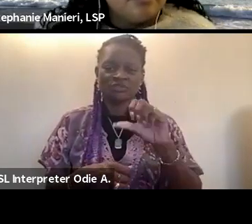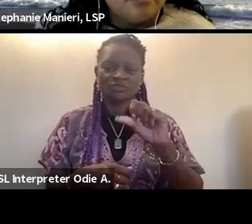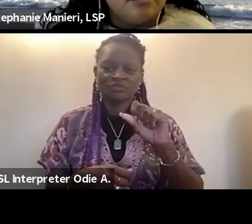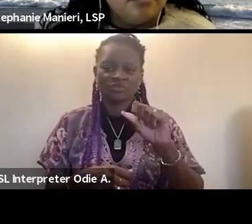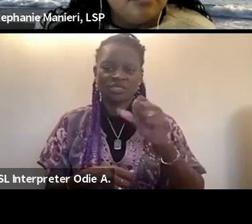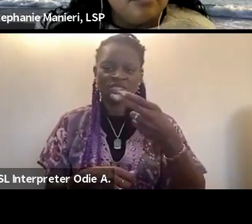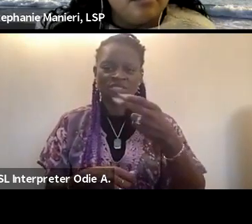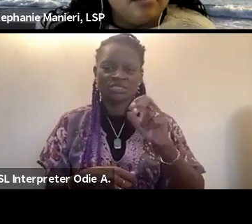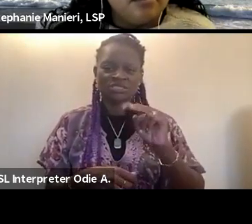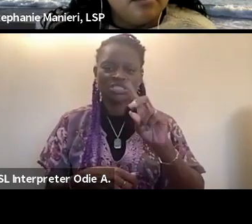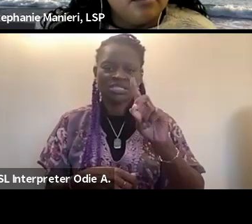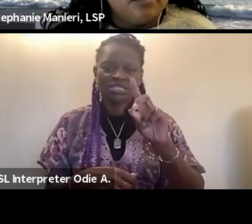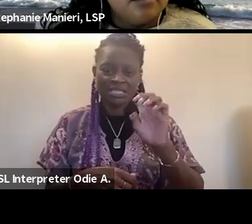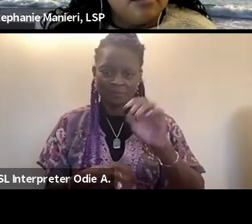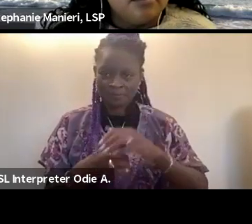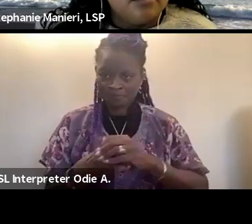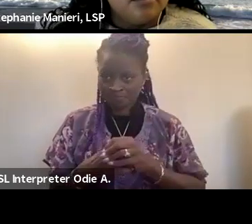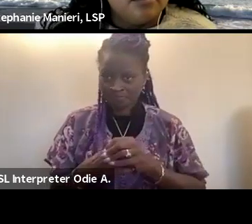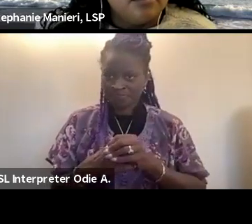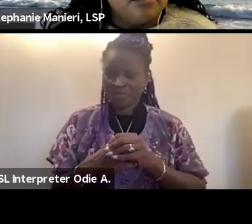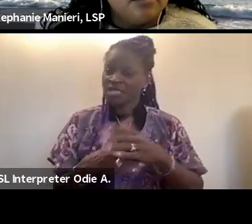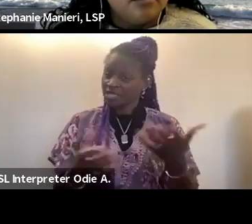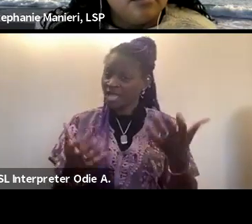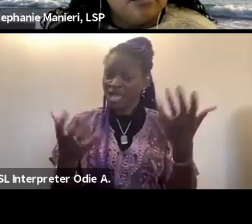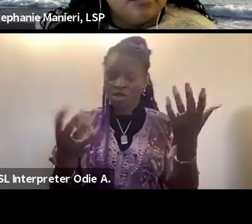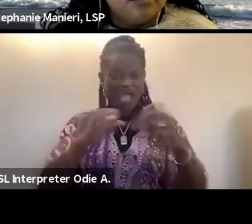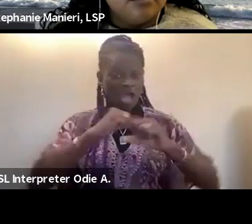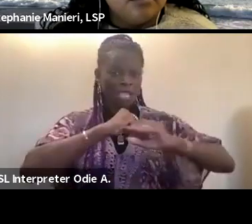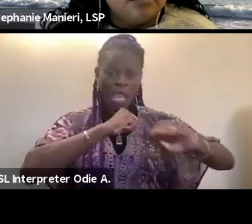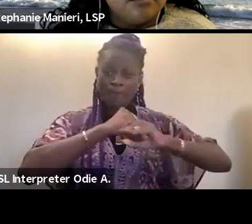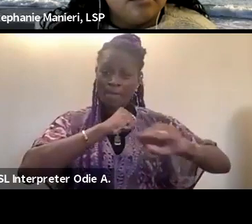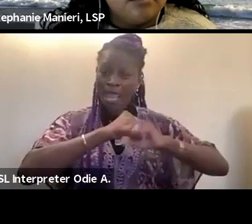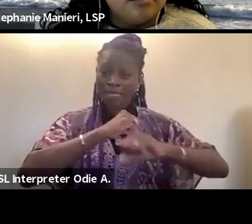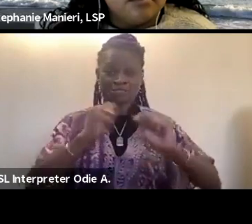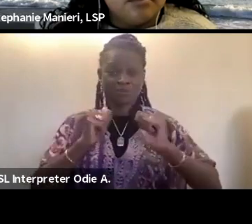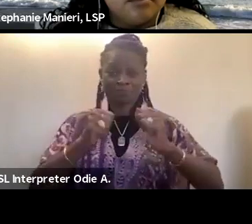Our vaccination campaign has been extremely successful so far. As Paul mentioned,